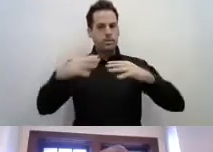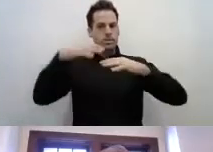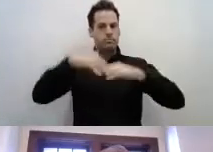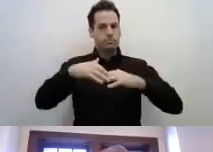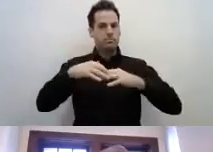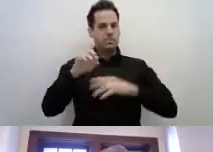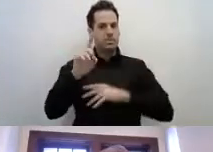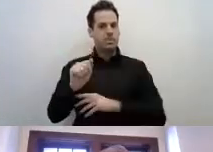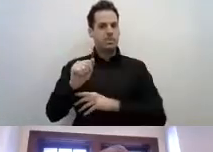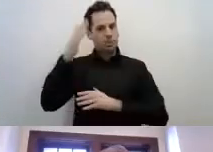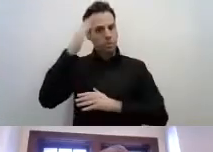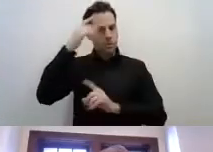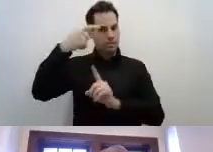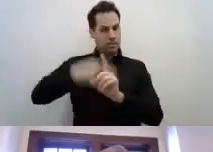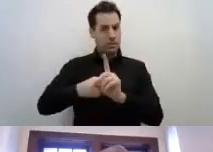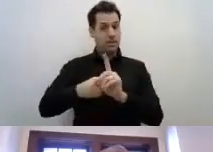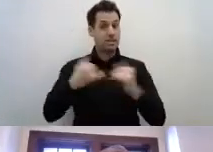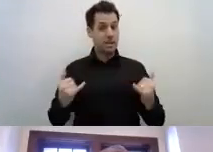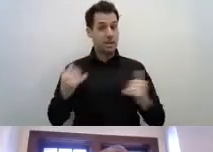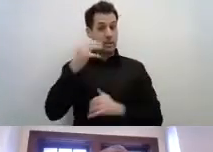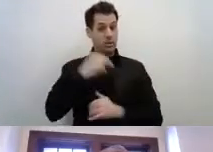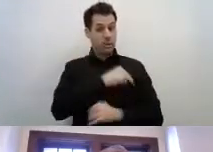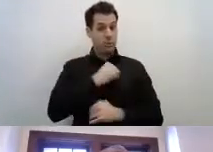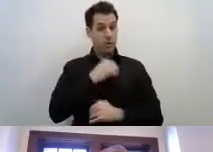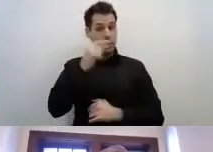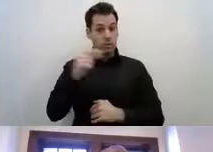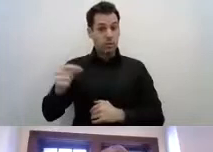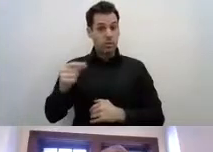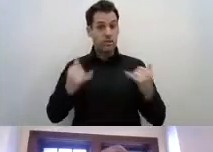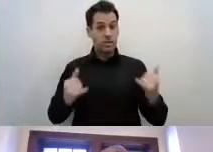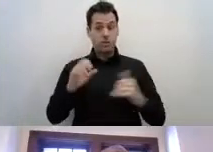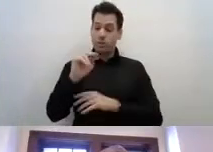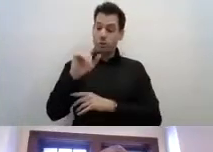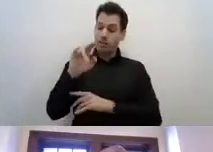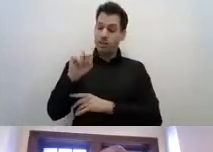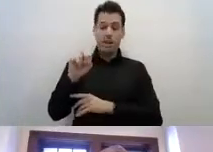i am pleased to announce the manitoba government is now providing online training and certification